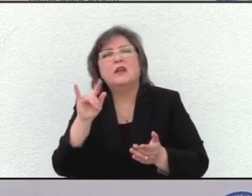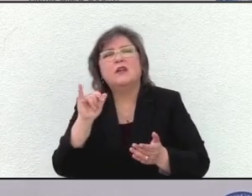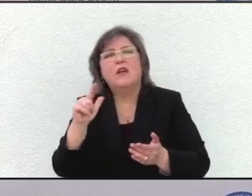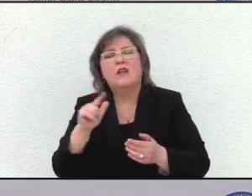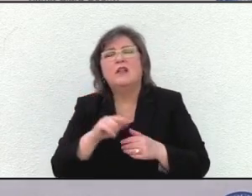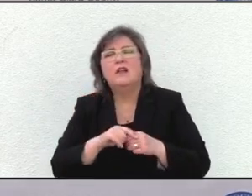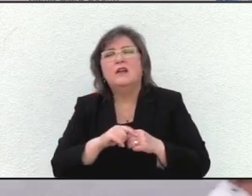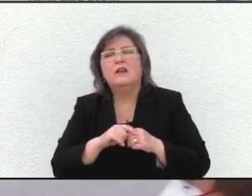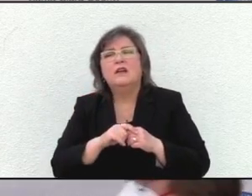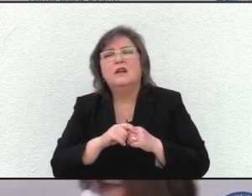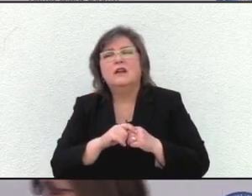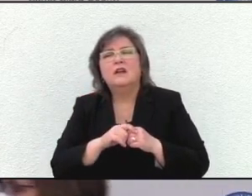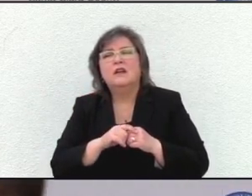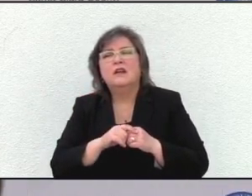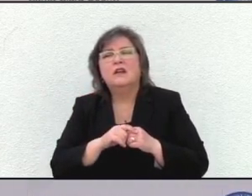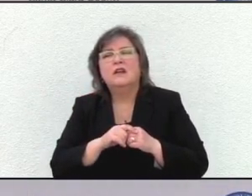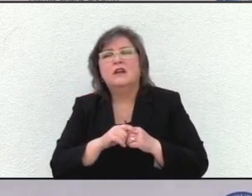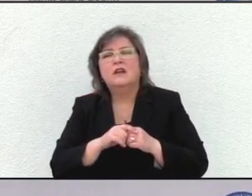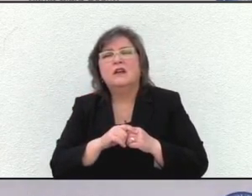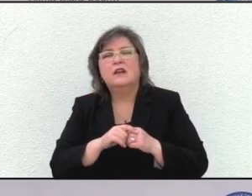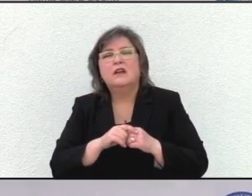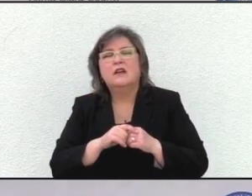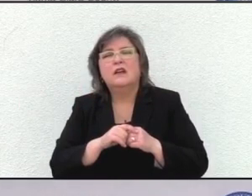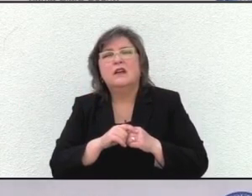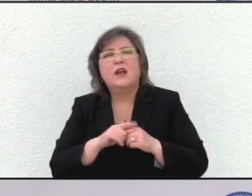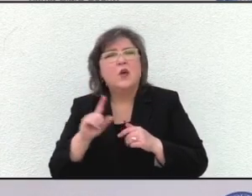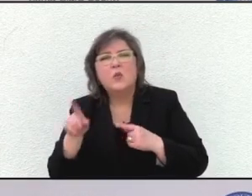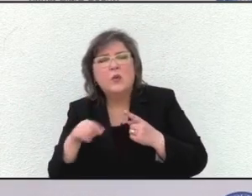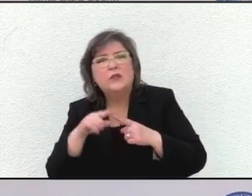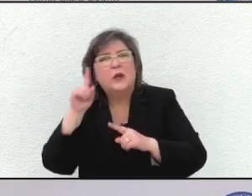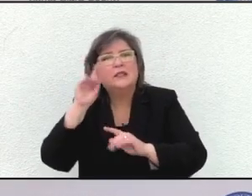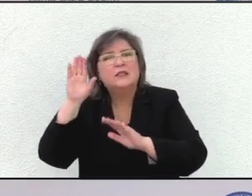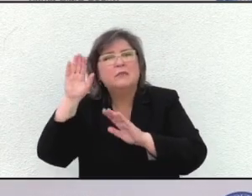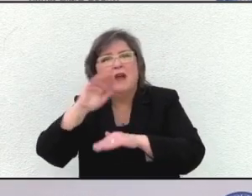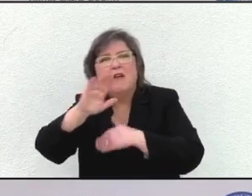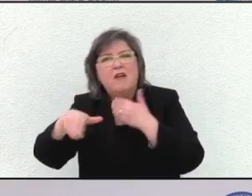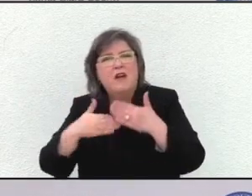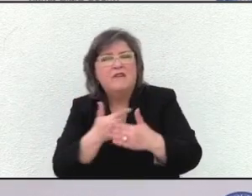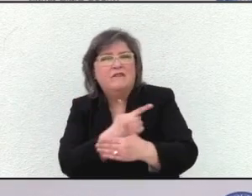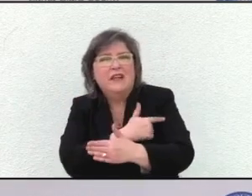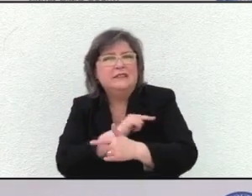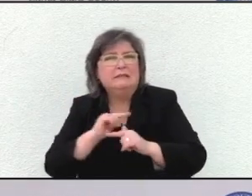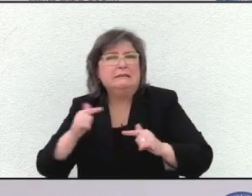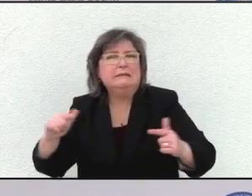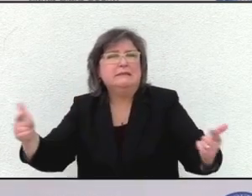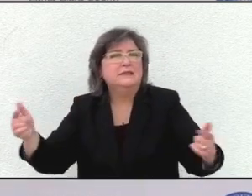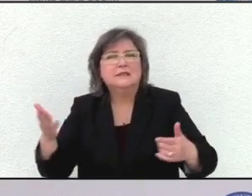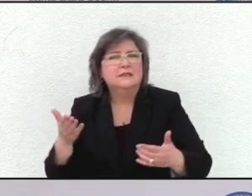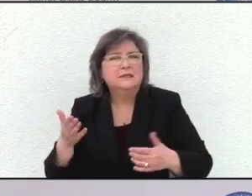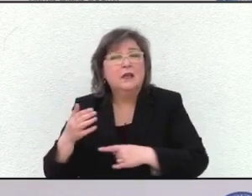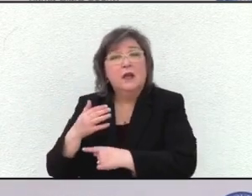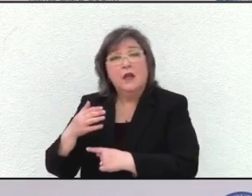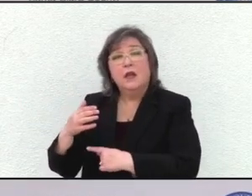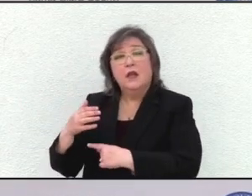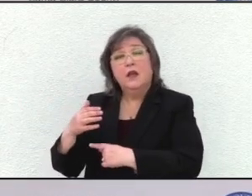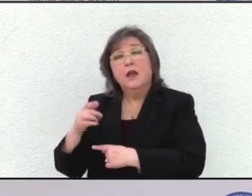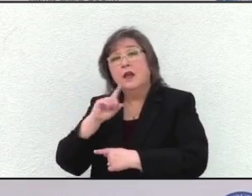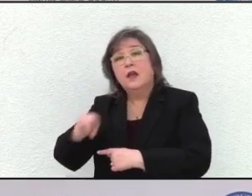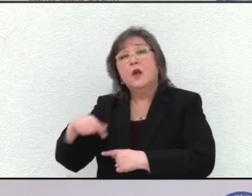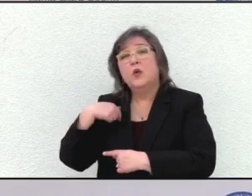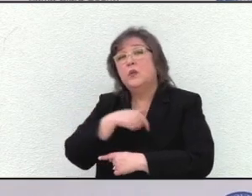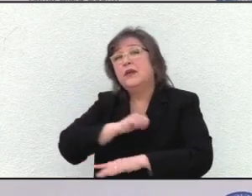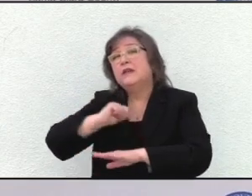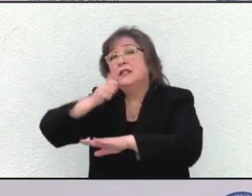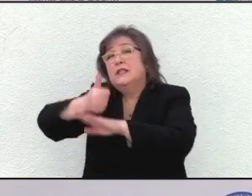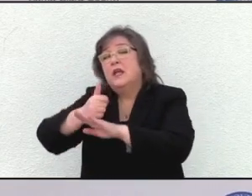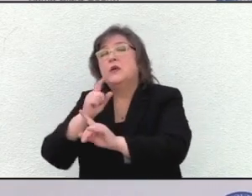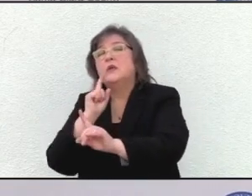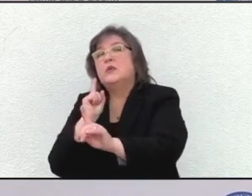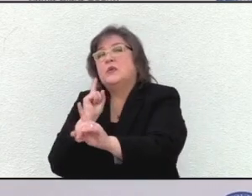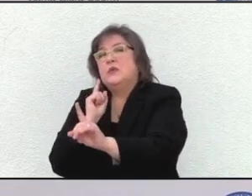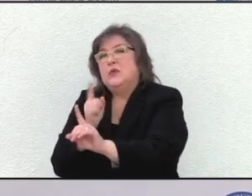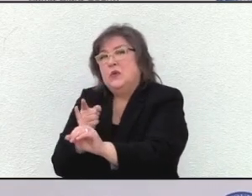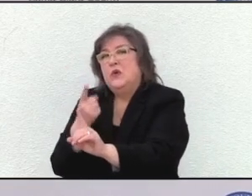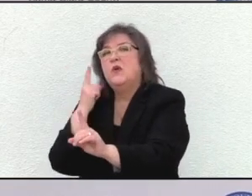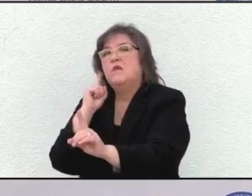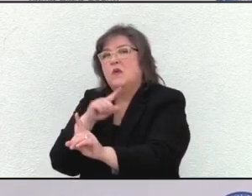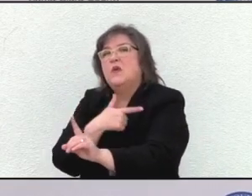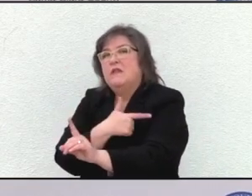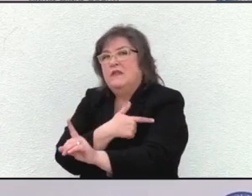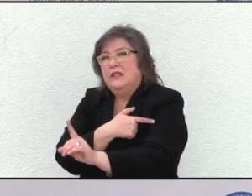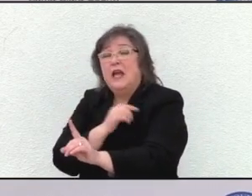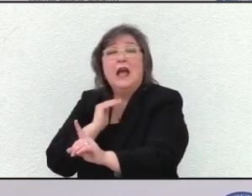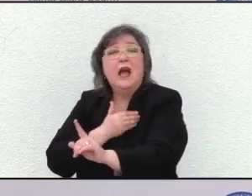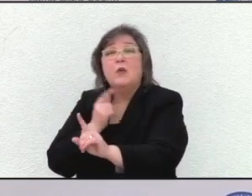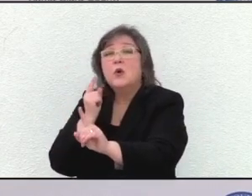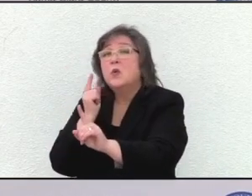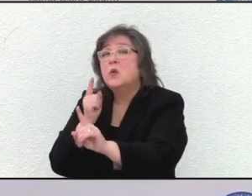Dr Cody: So we've set goals for our county for vaccination. Our goal is to have 85 percent